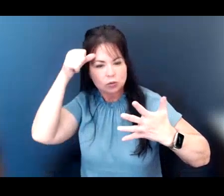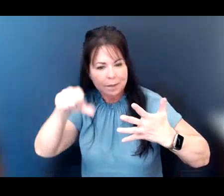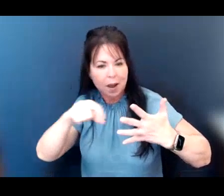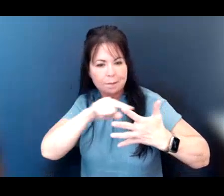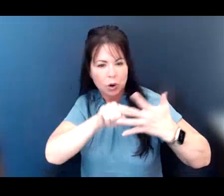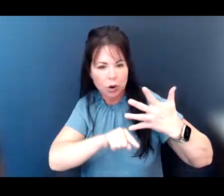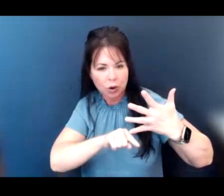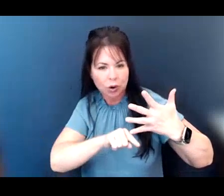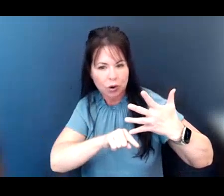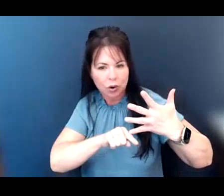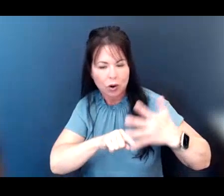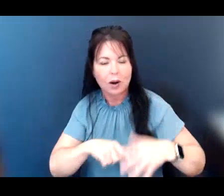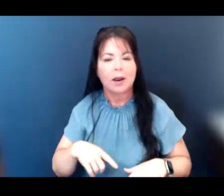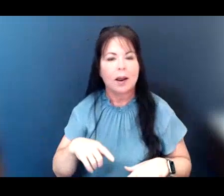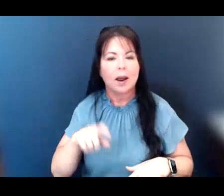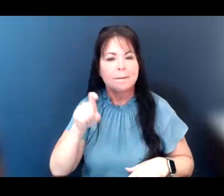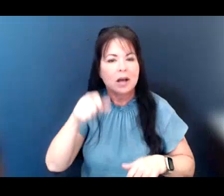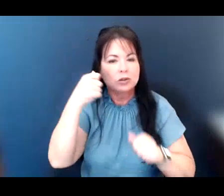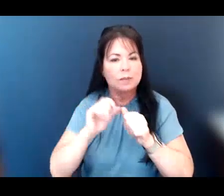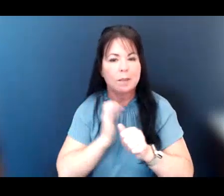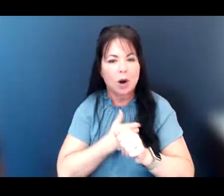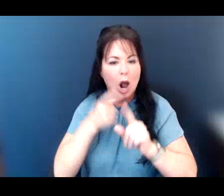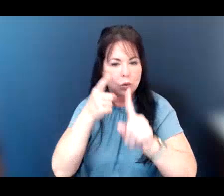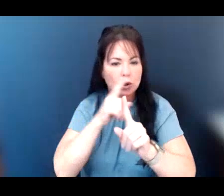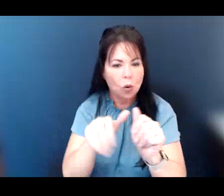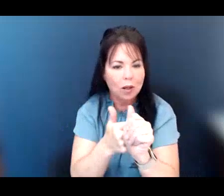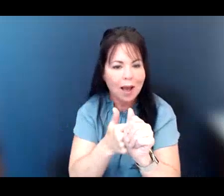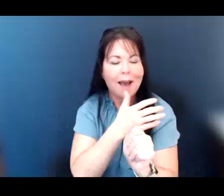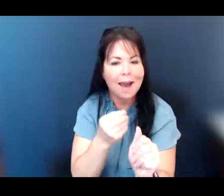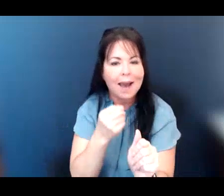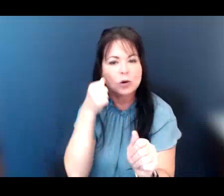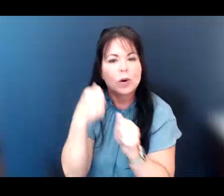and people's lived experiences. So while WCAG